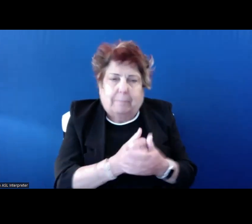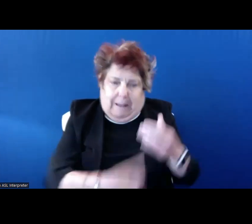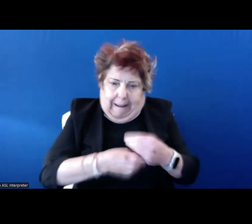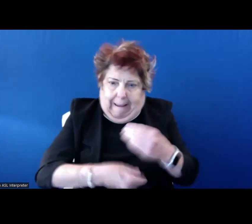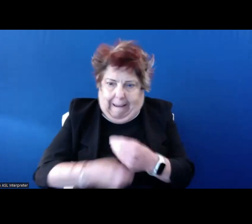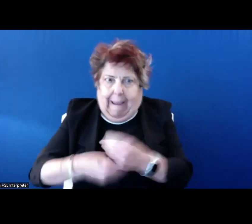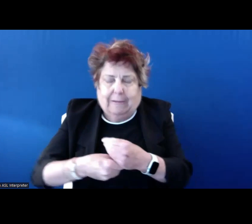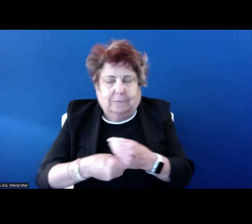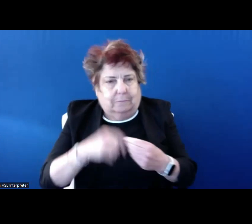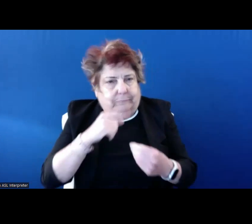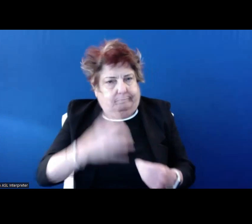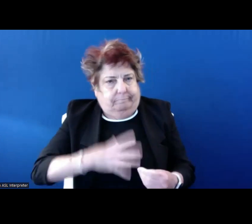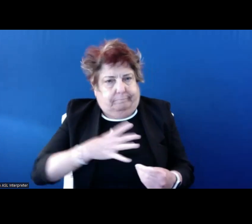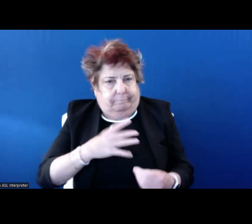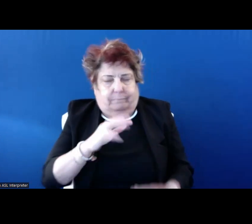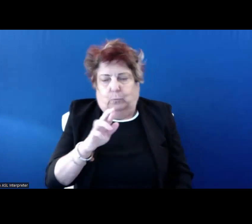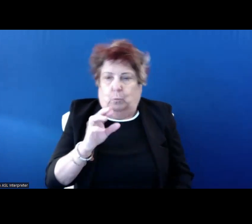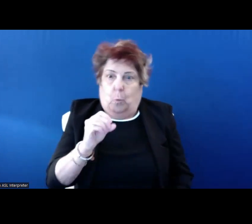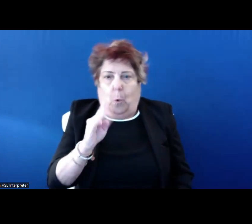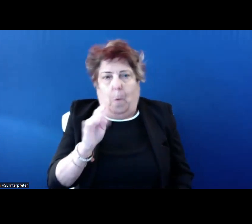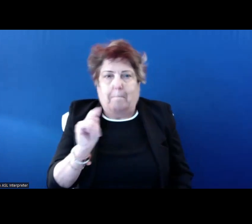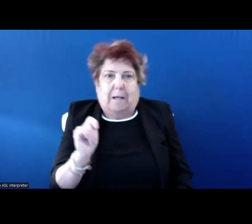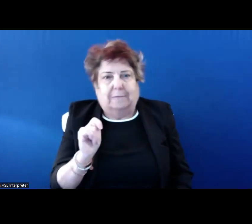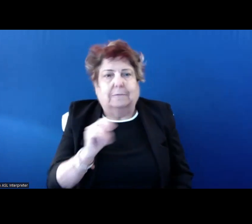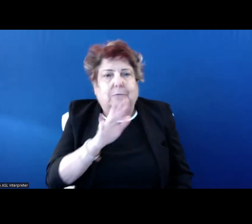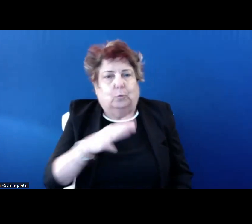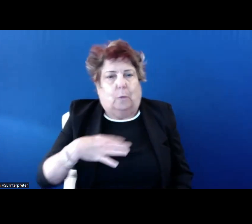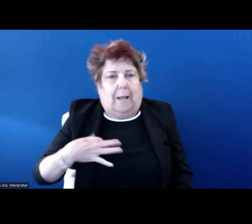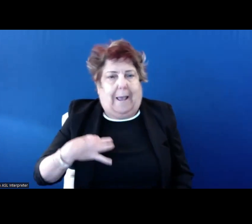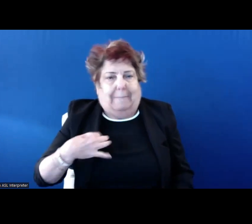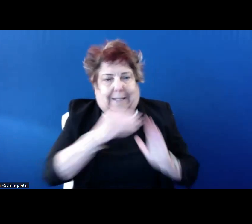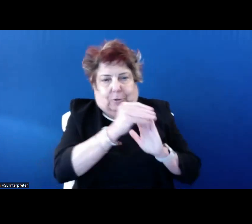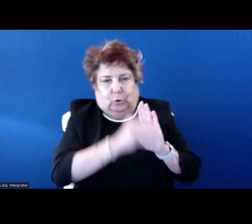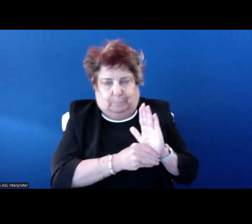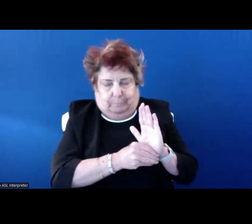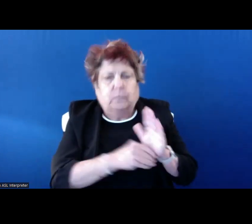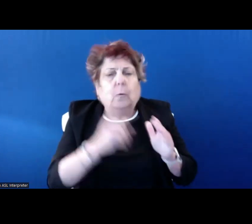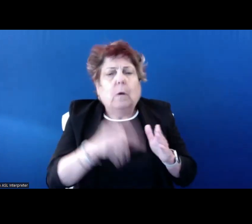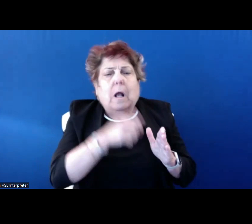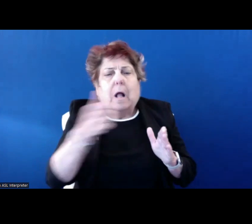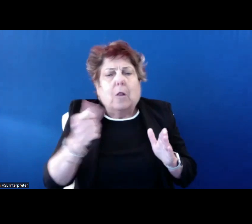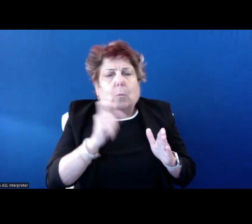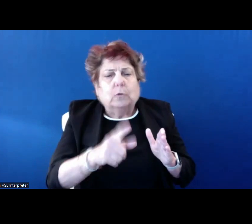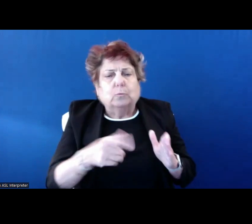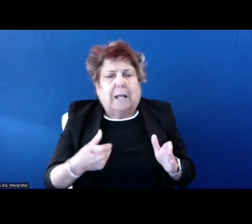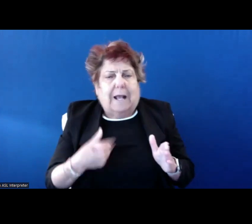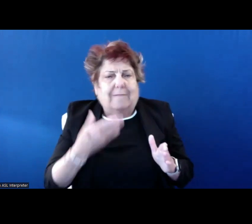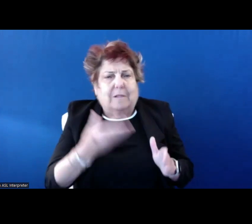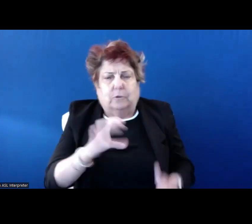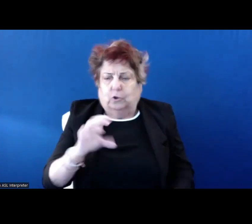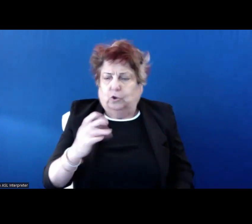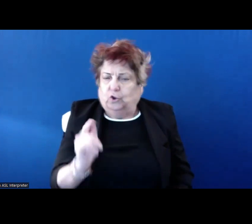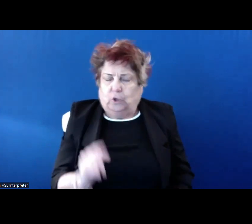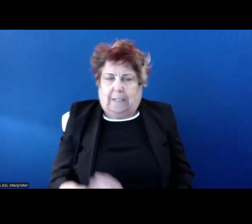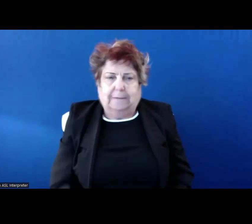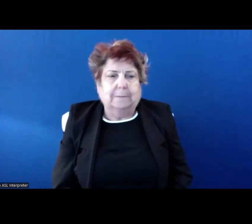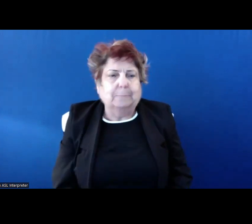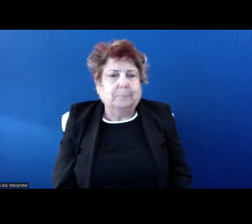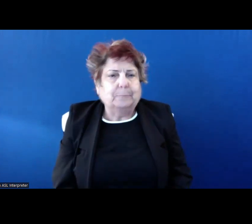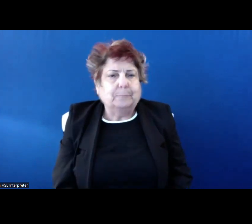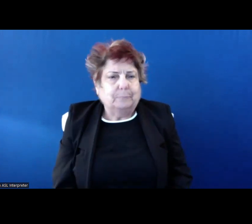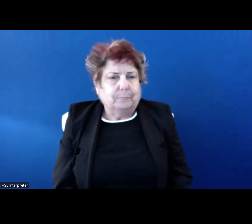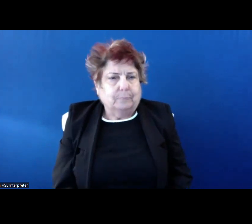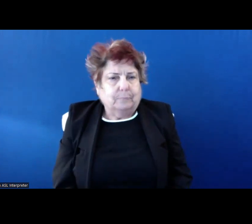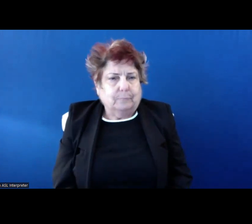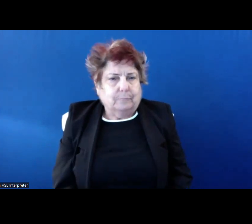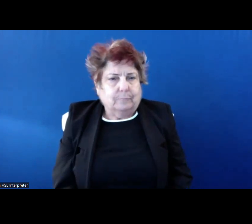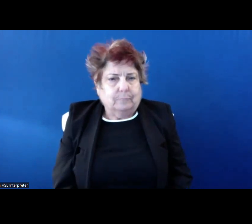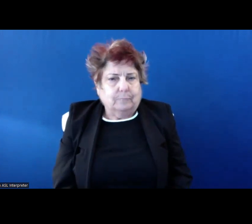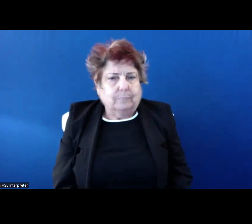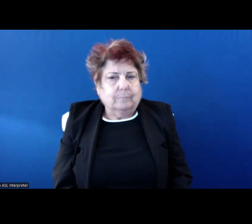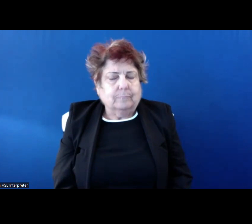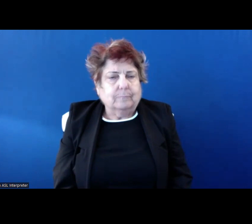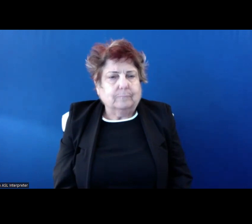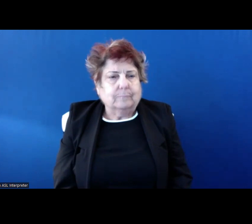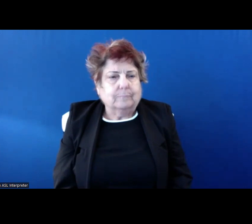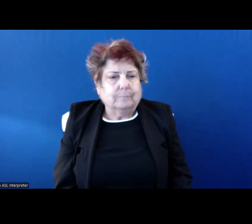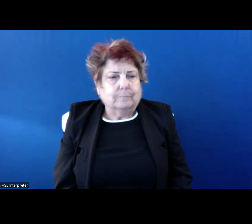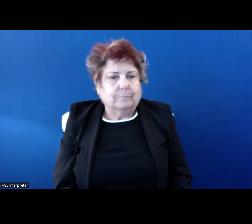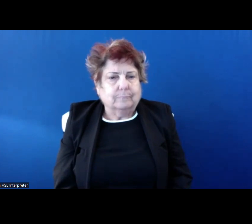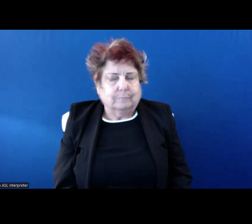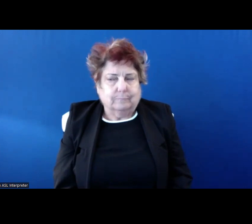And let's see, what other questions do we have in the chat?